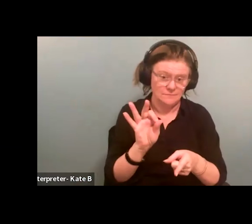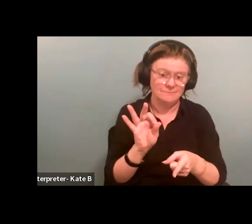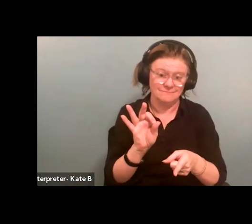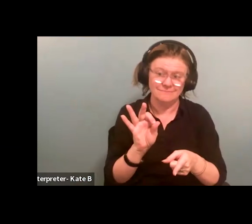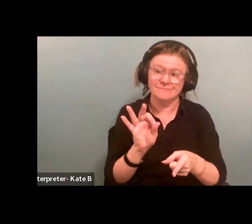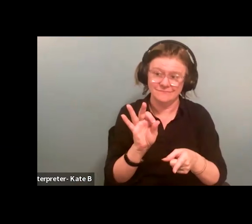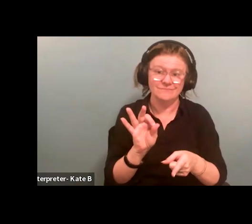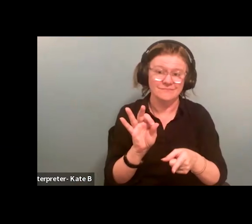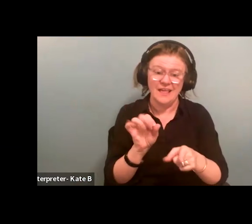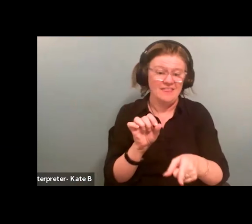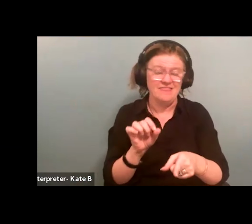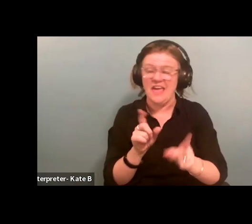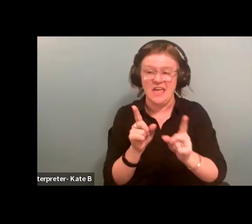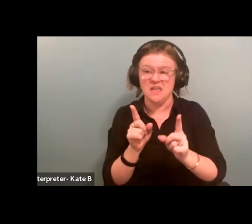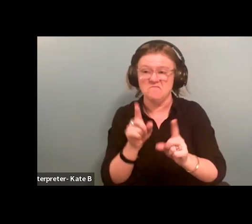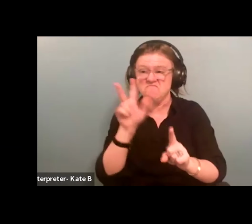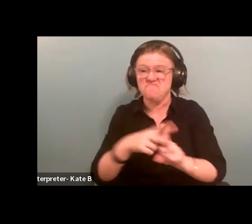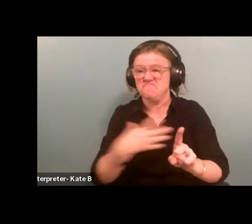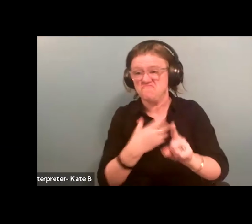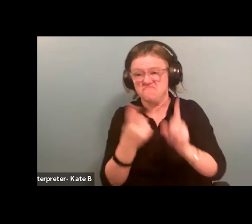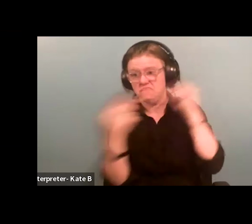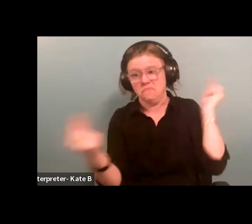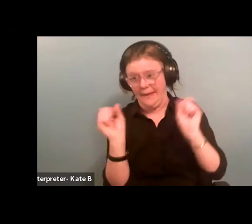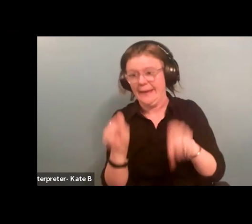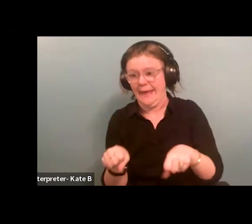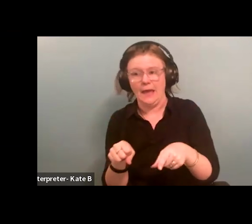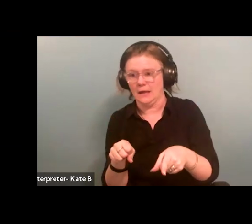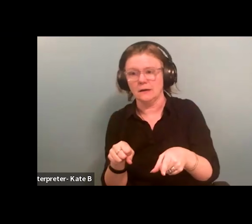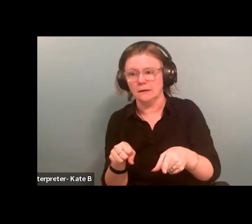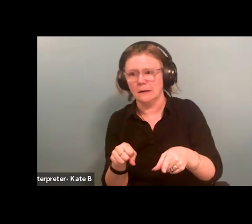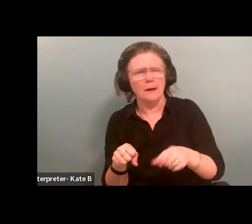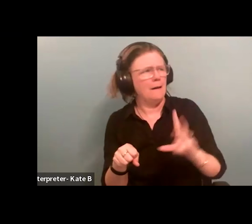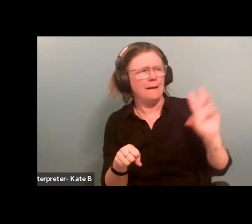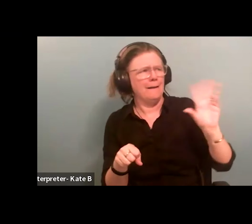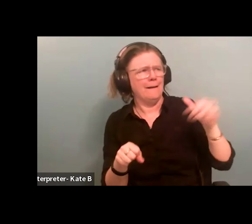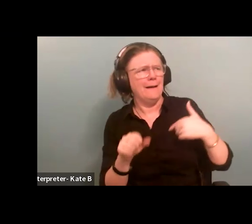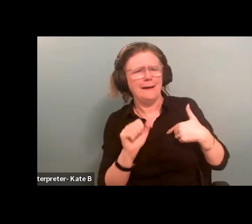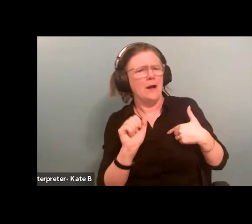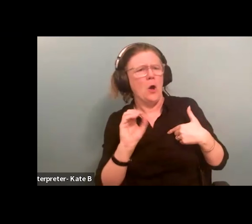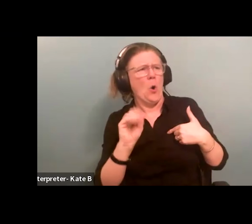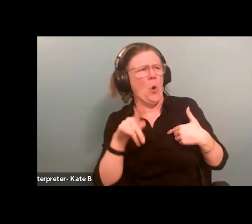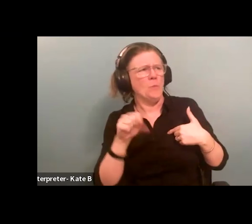to appeal that designation as a perpetrator.